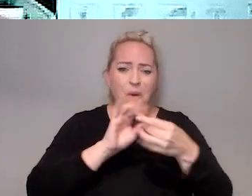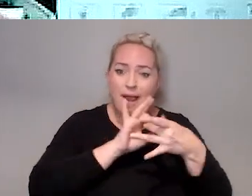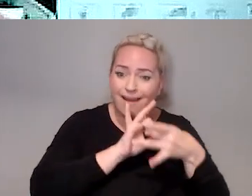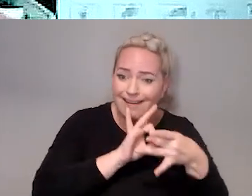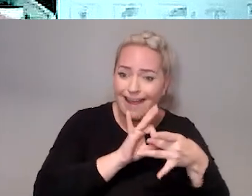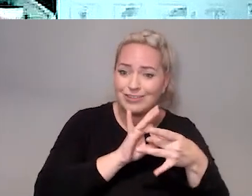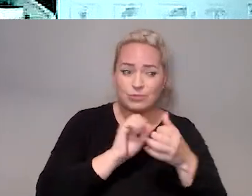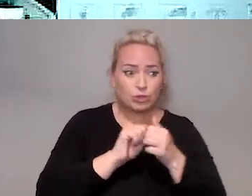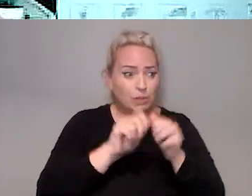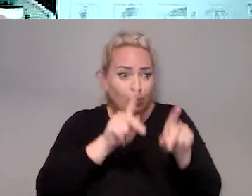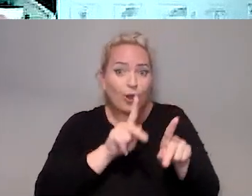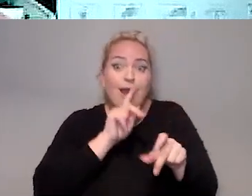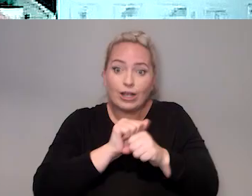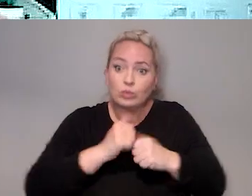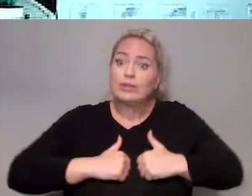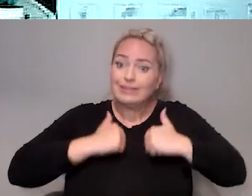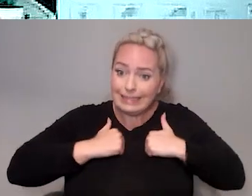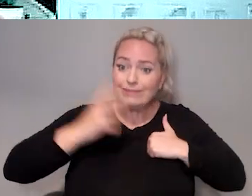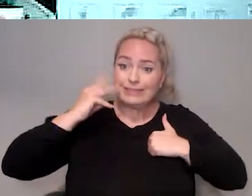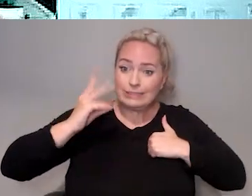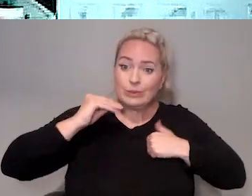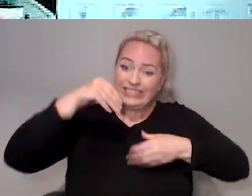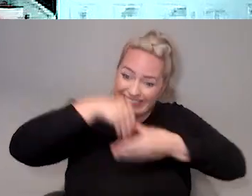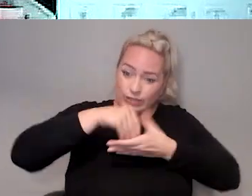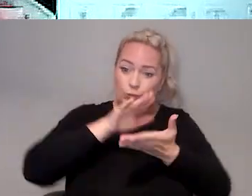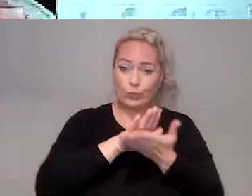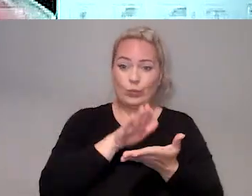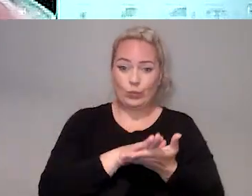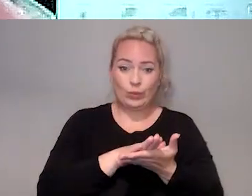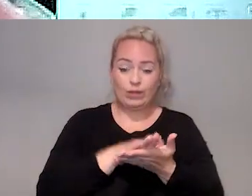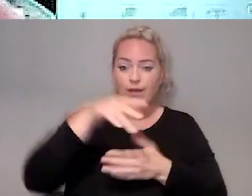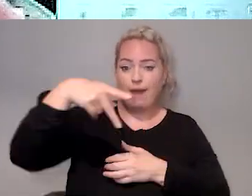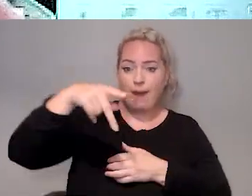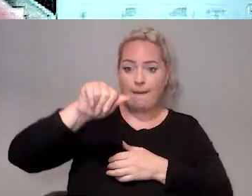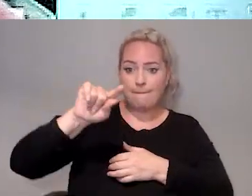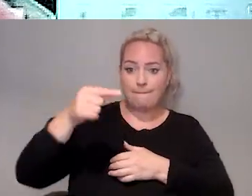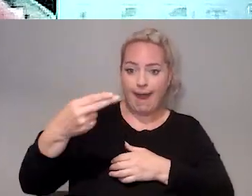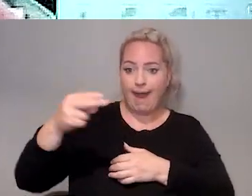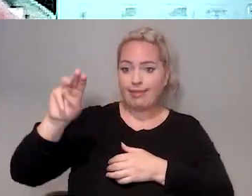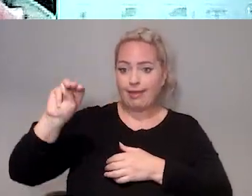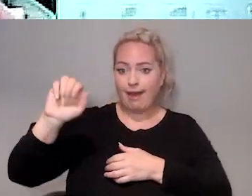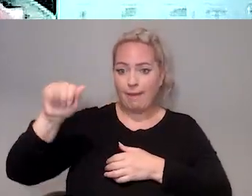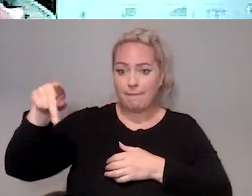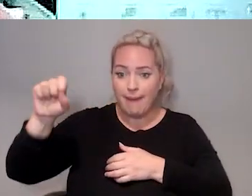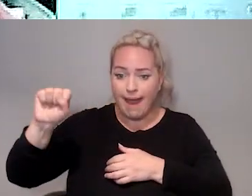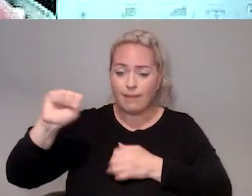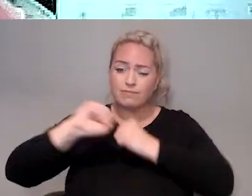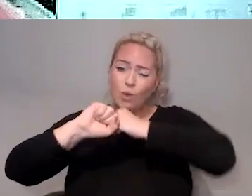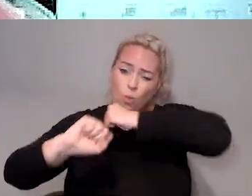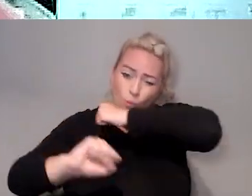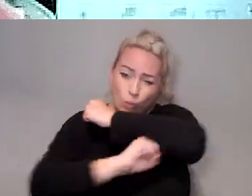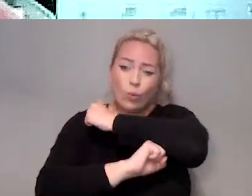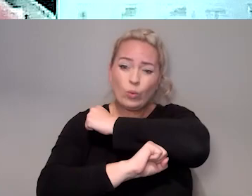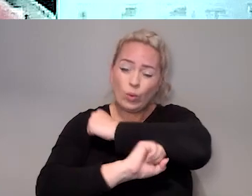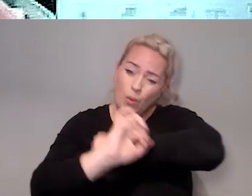to the person's actual lived experience in Theo School path and maps are founded on beliefs